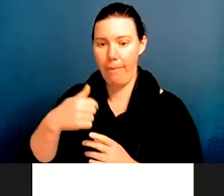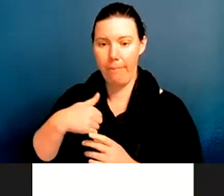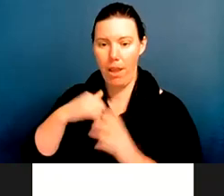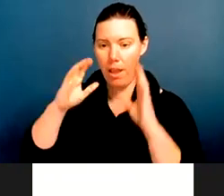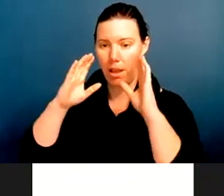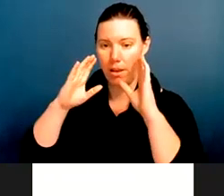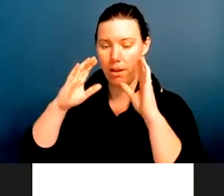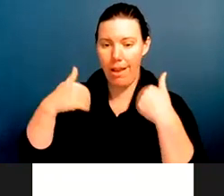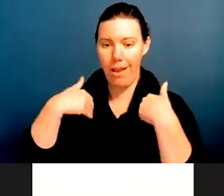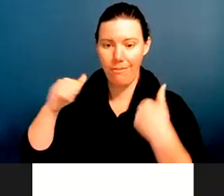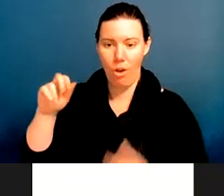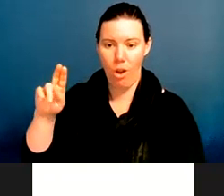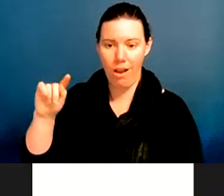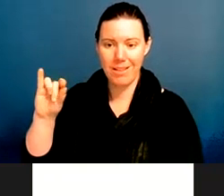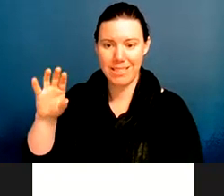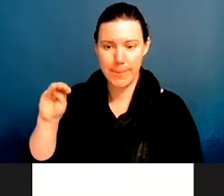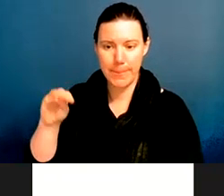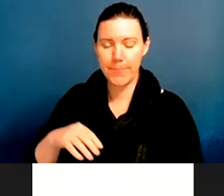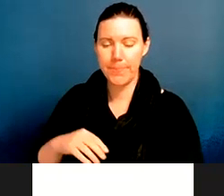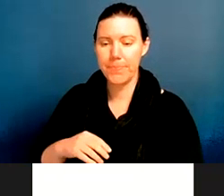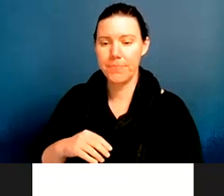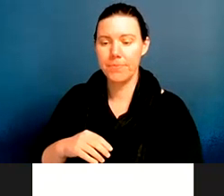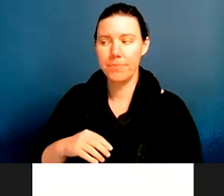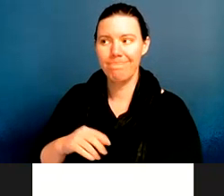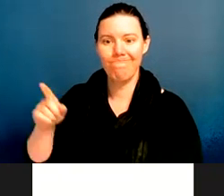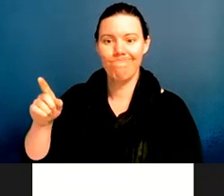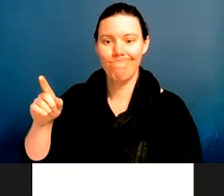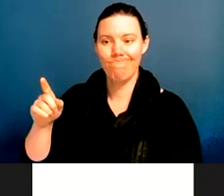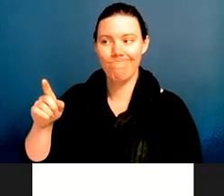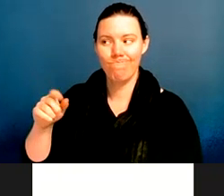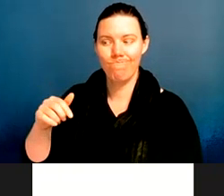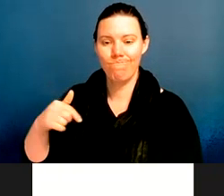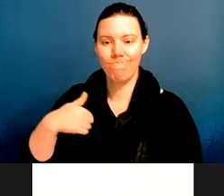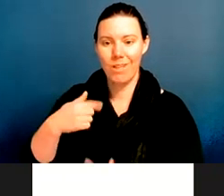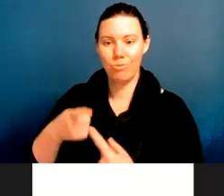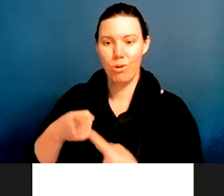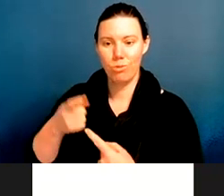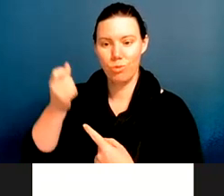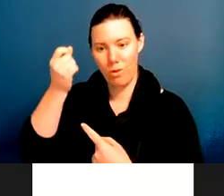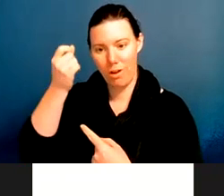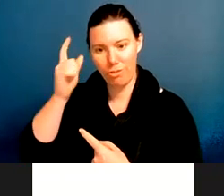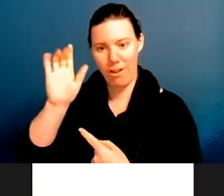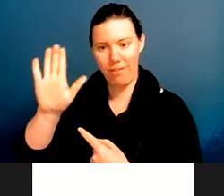And I have a hard time understanding their medical questions.